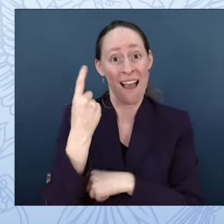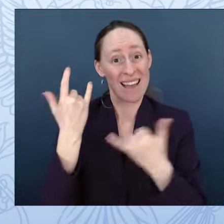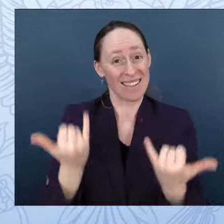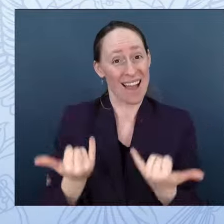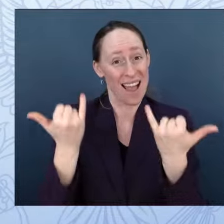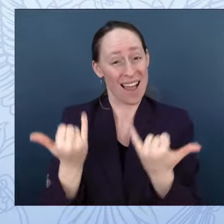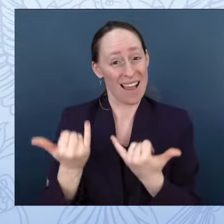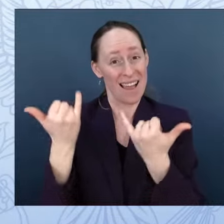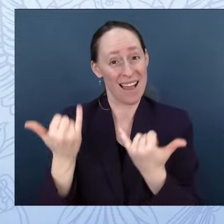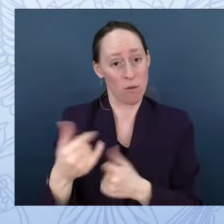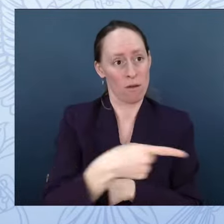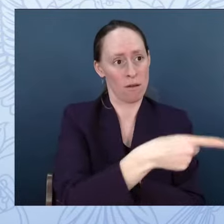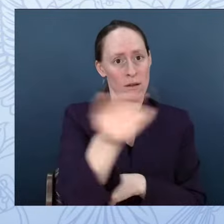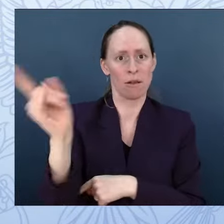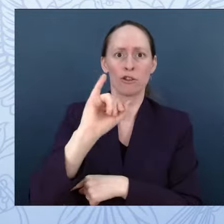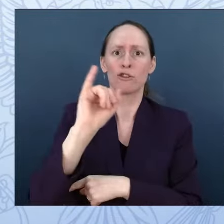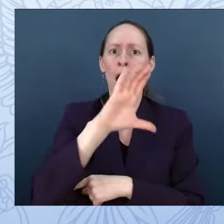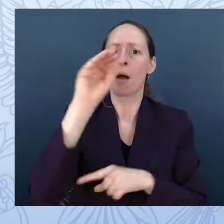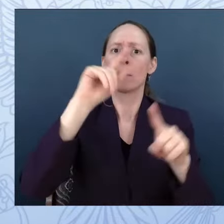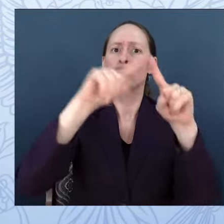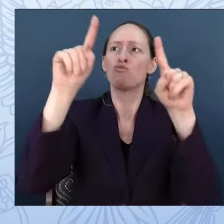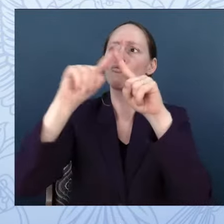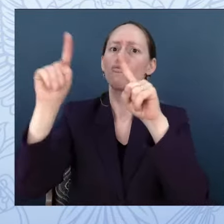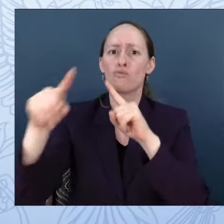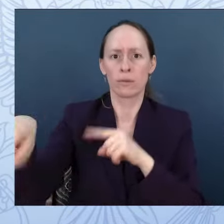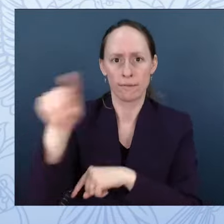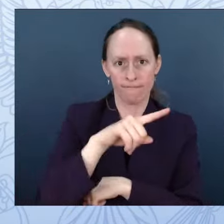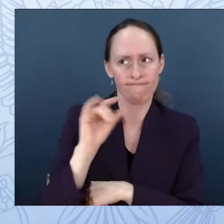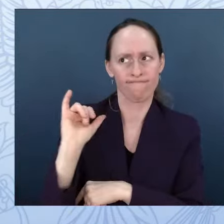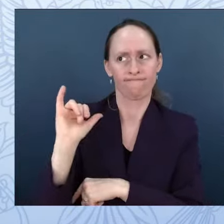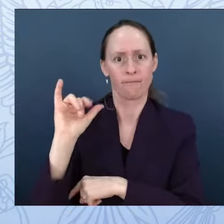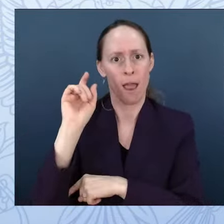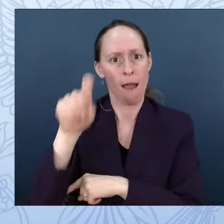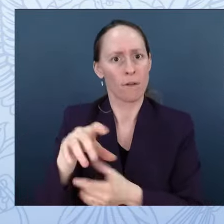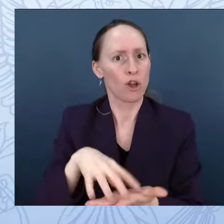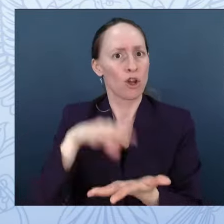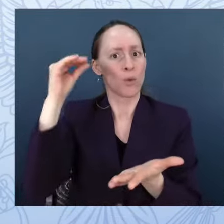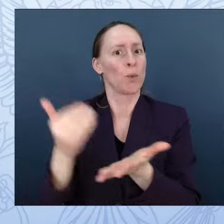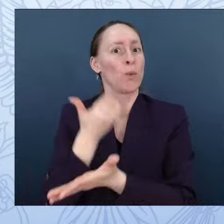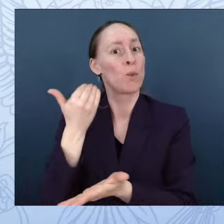So you step forward. Using these codes means that most of your members